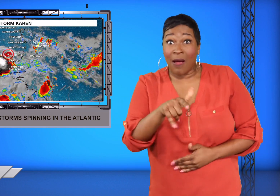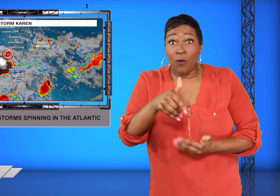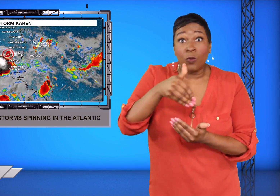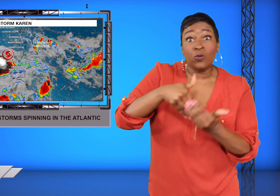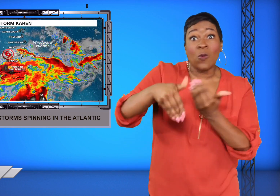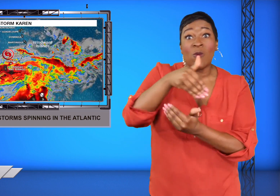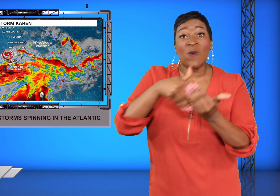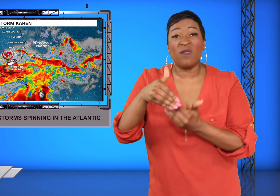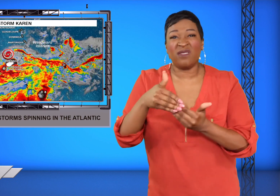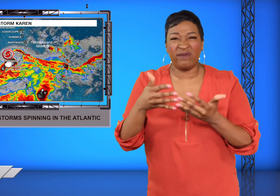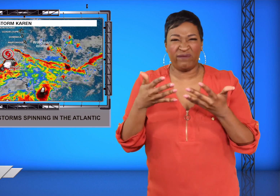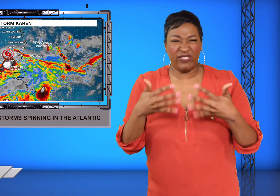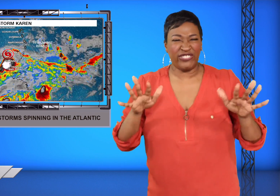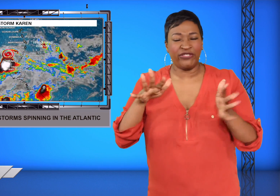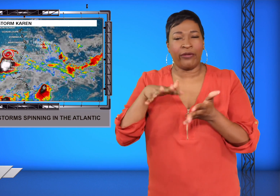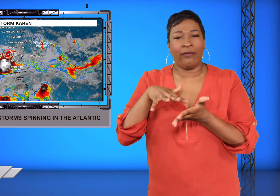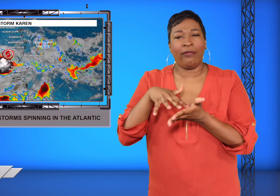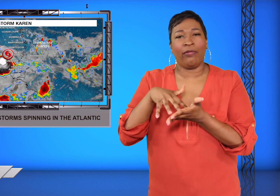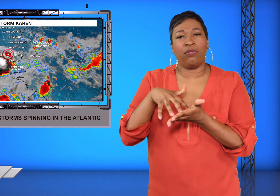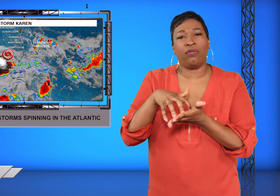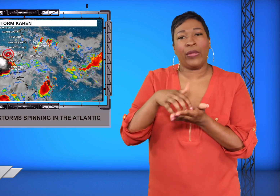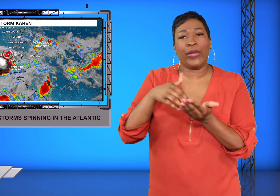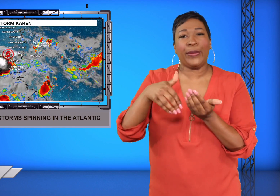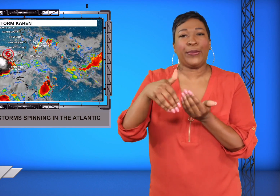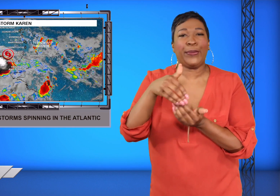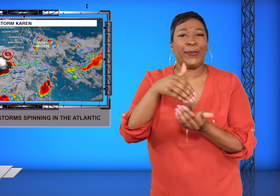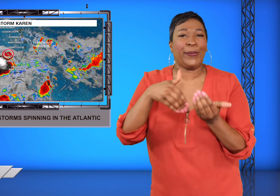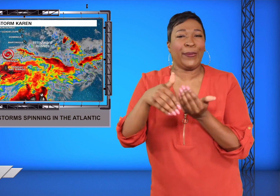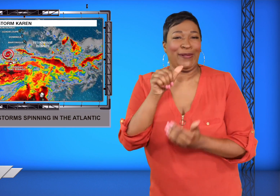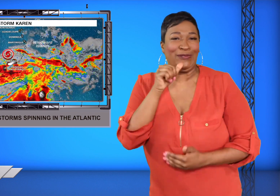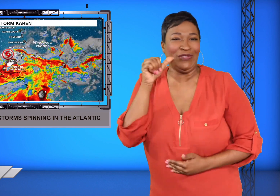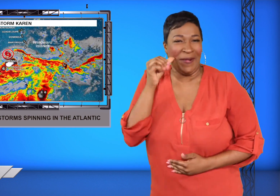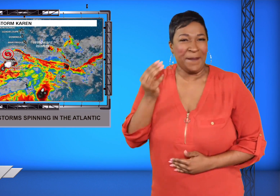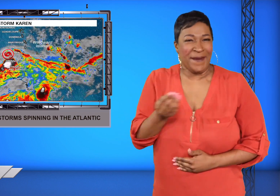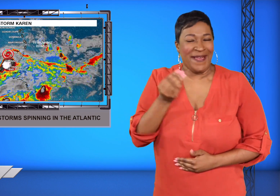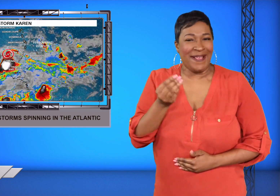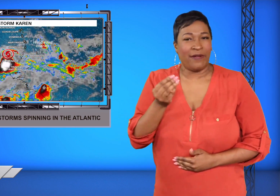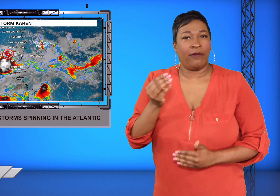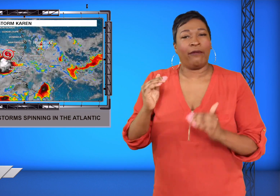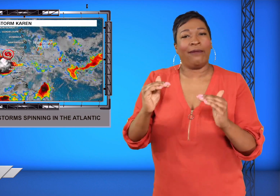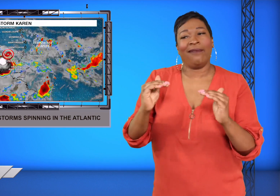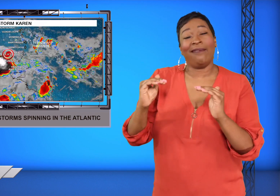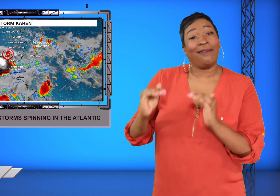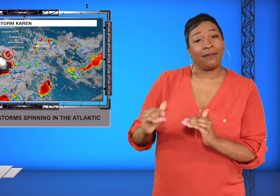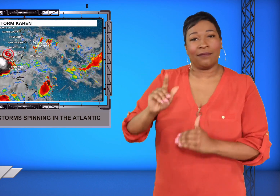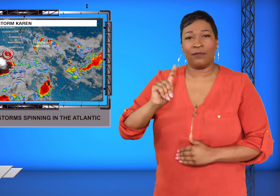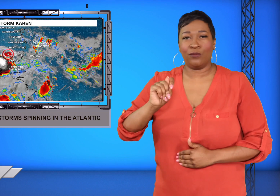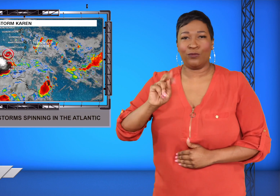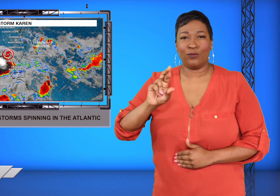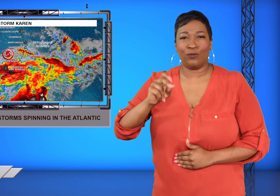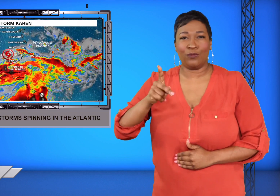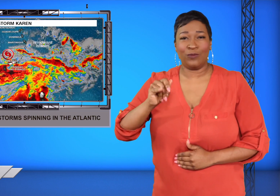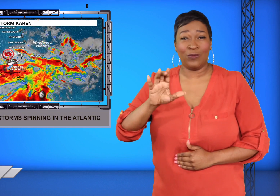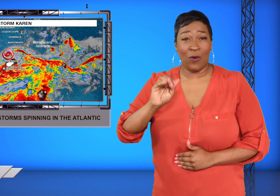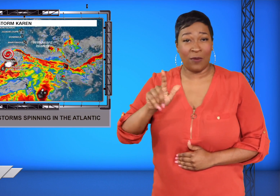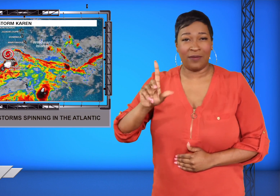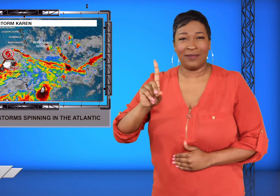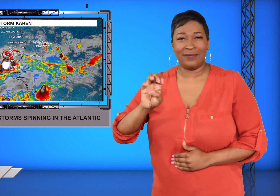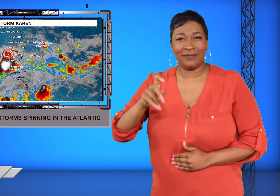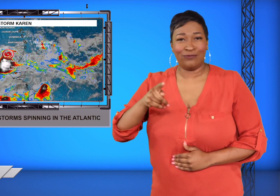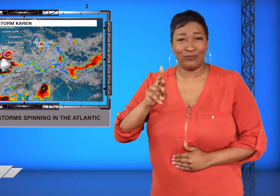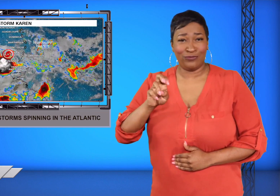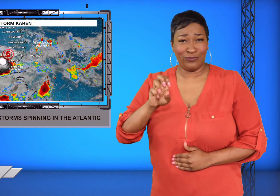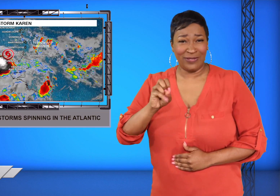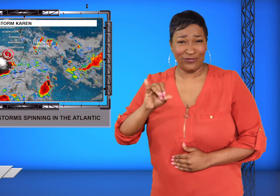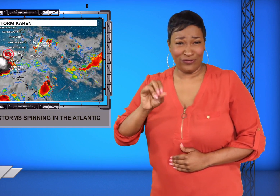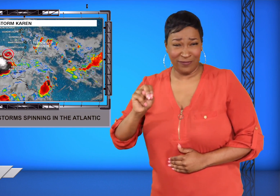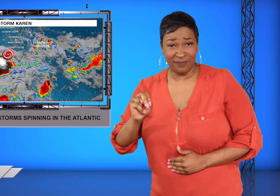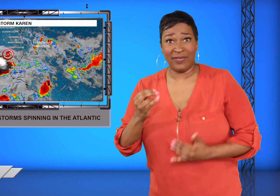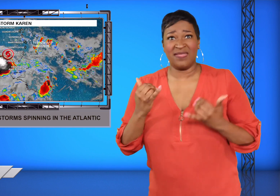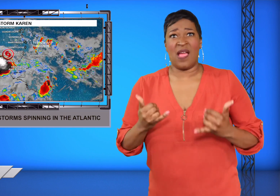Karen was downgraded Monday to tropical depression after the system weakened.